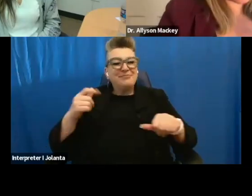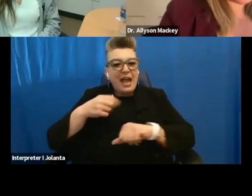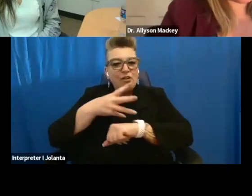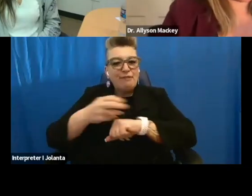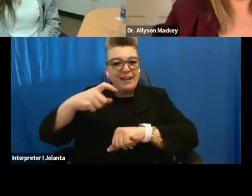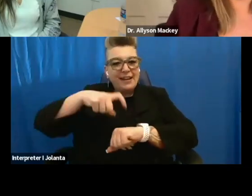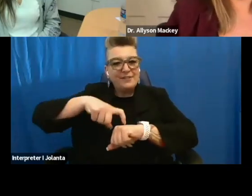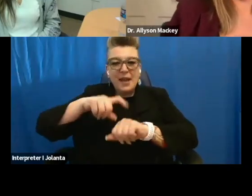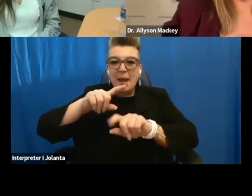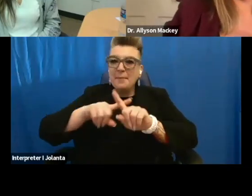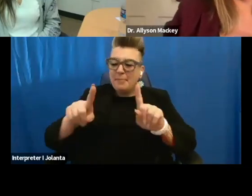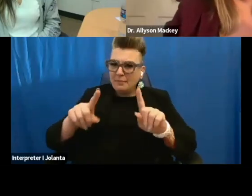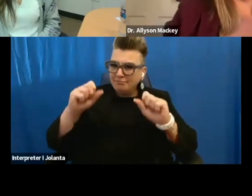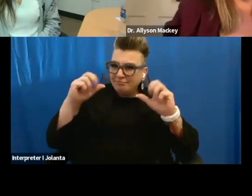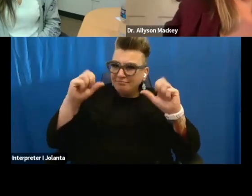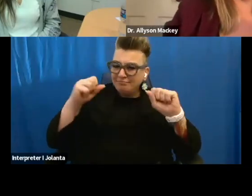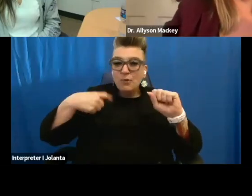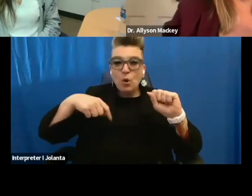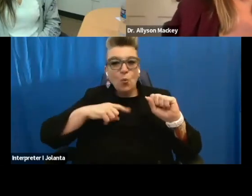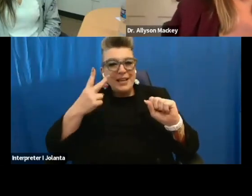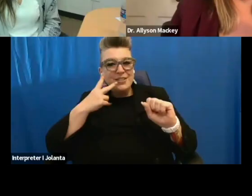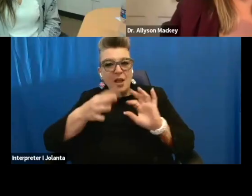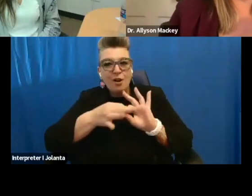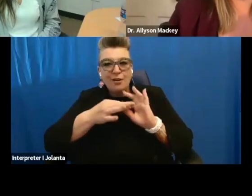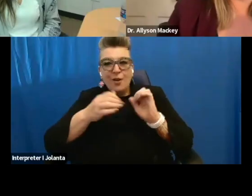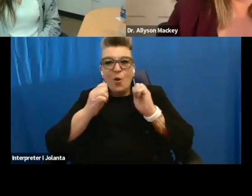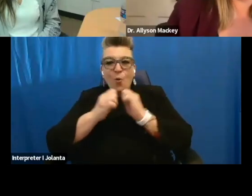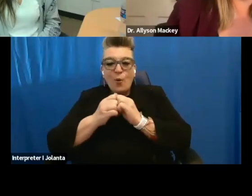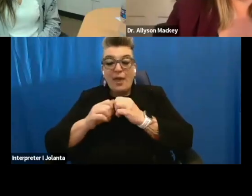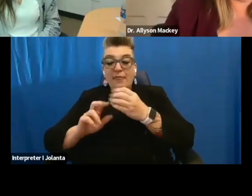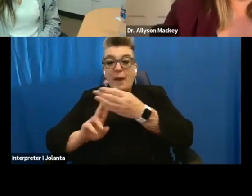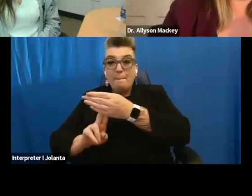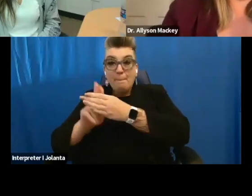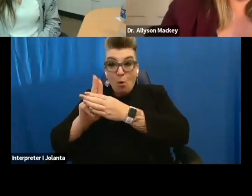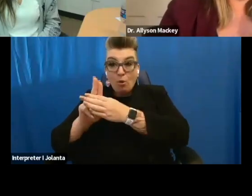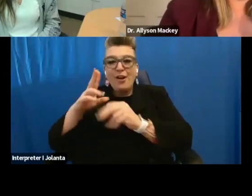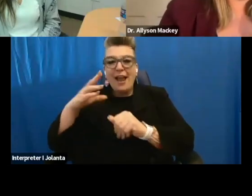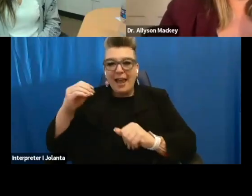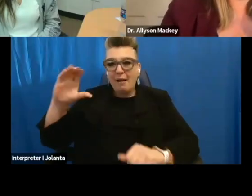surprisingly strong correlations between molar eruption status and cognitive development in a